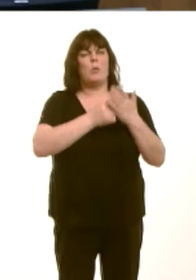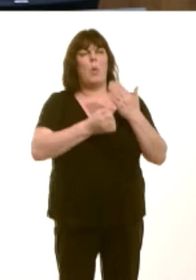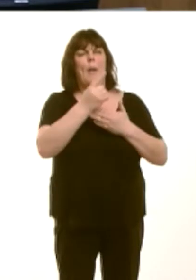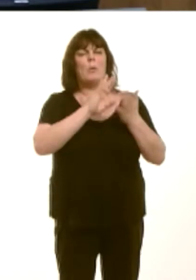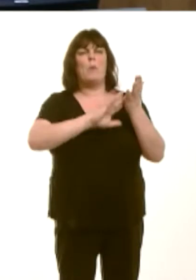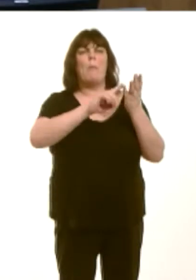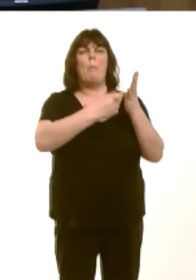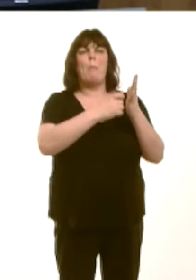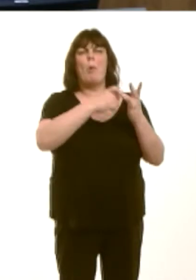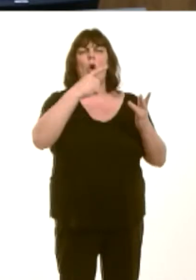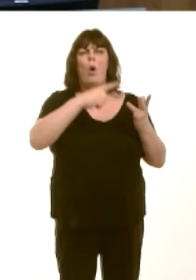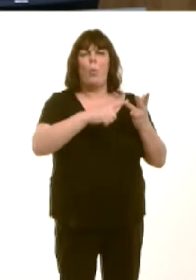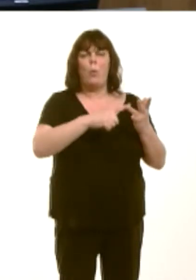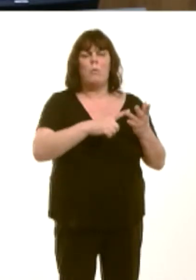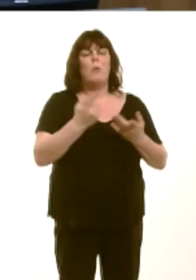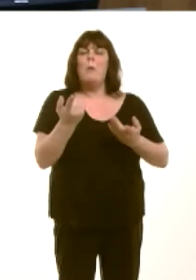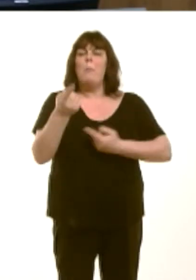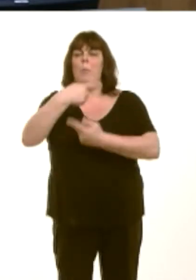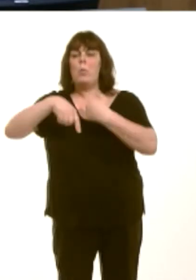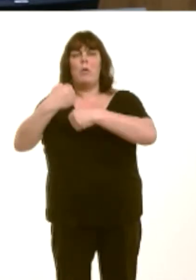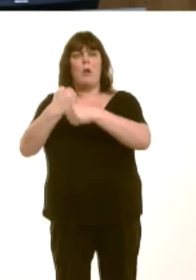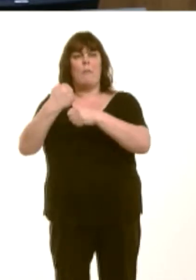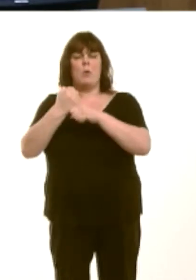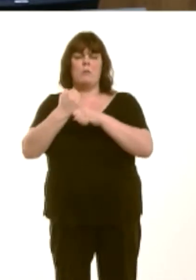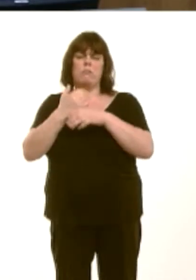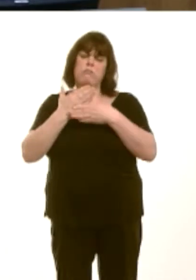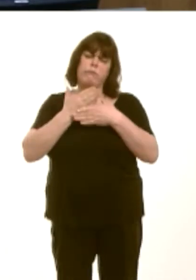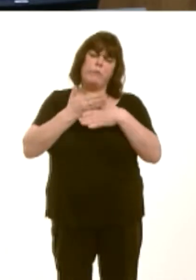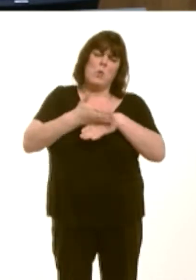was something that we as a Government, along with the United Kingdom Government, worked hard to avoid.